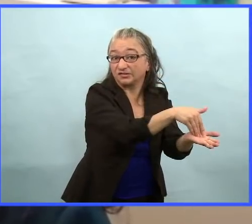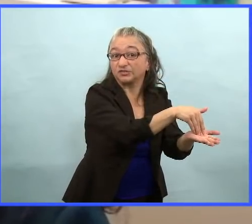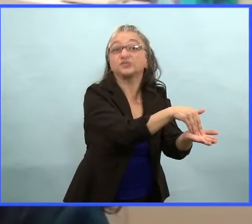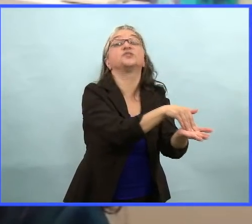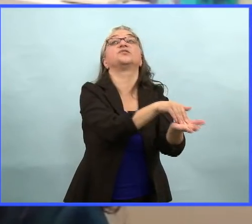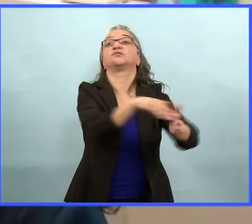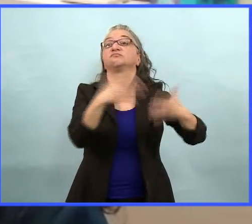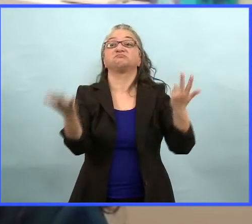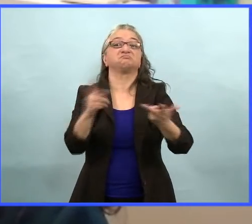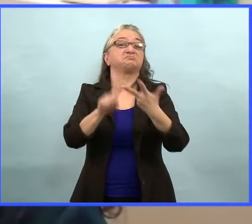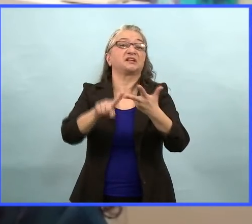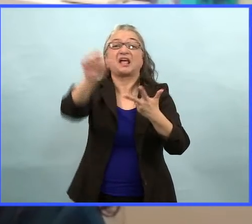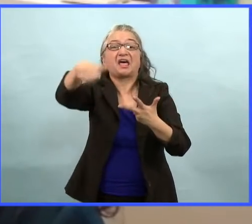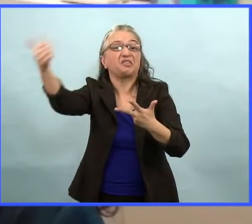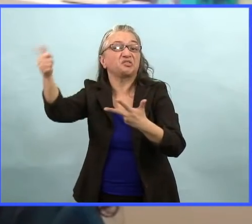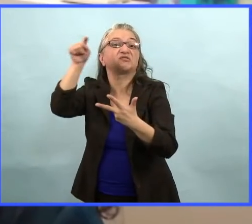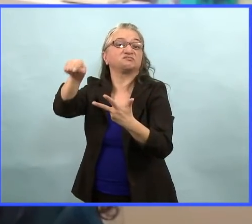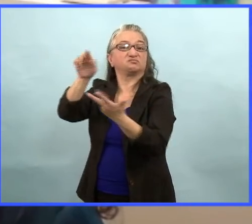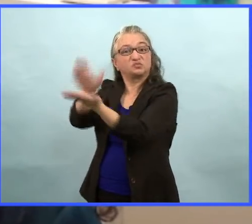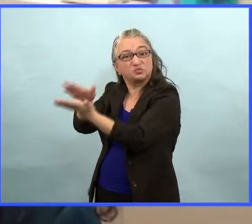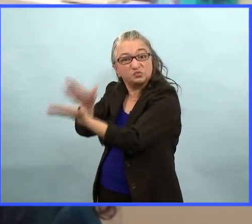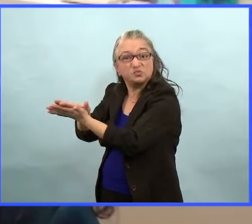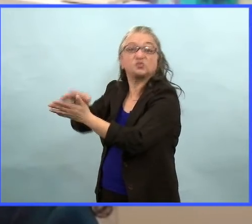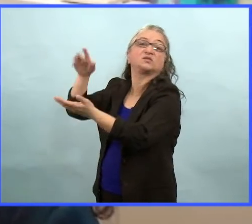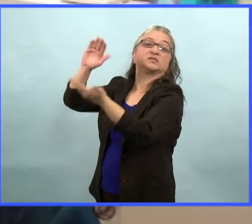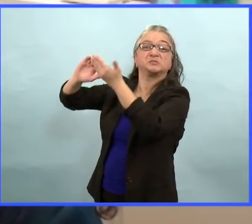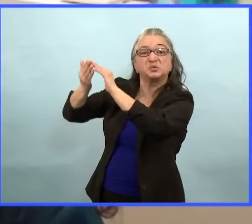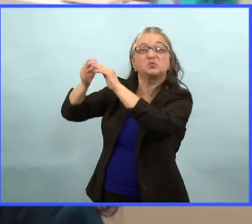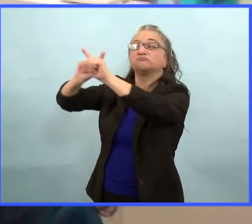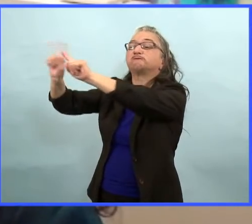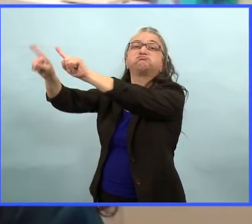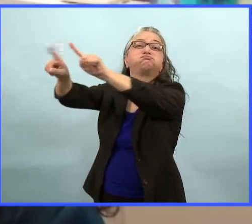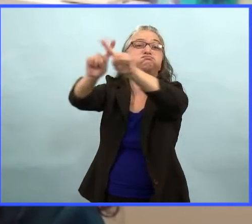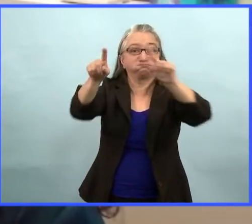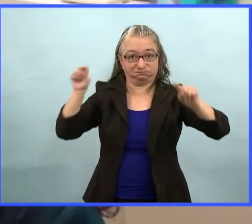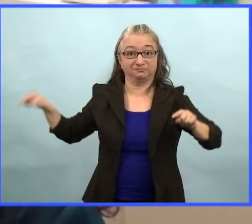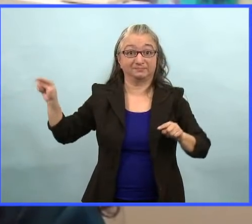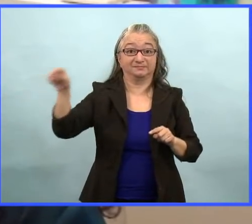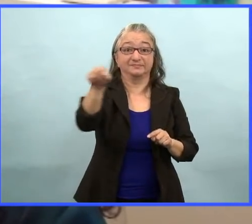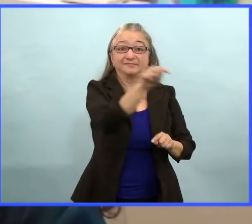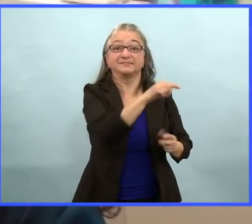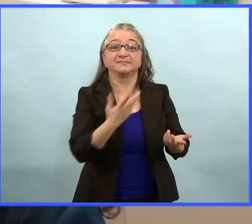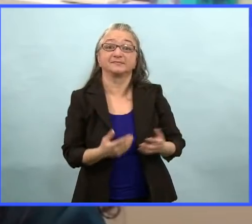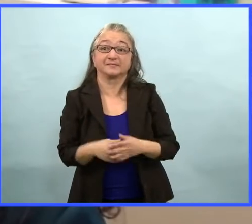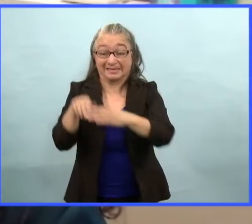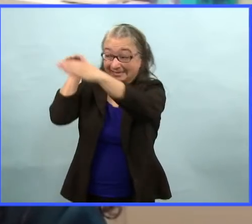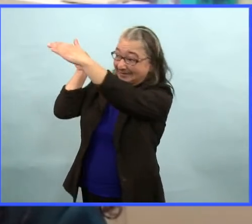so again renewing that focus on accessibility was one the second was when we examined our data